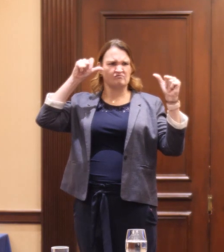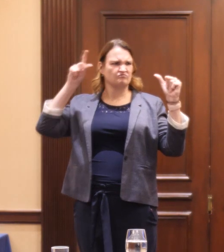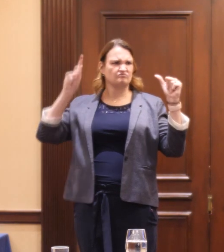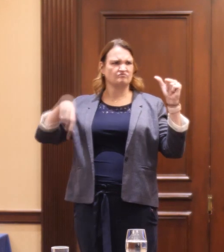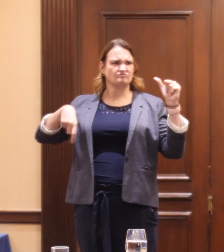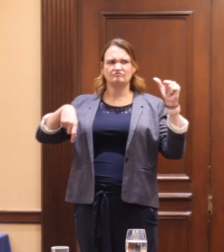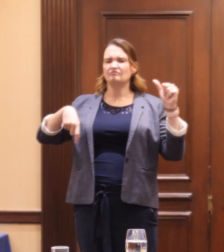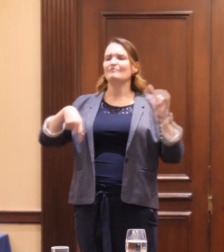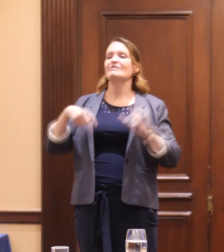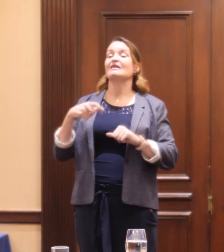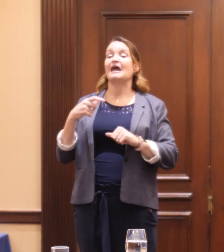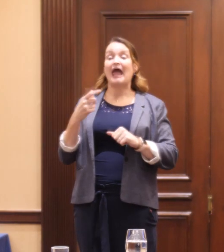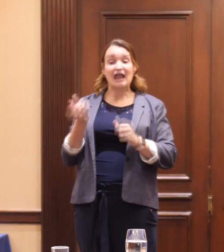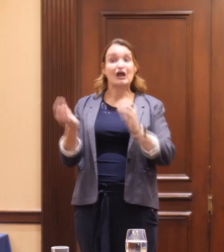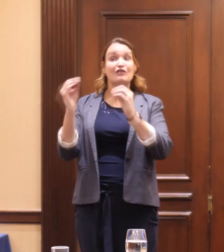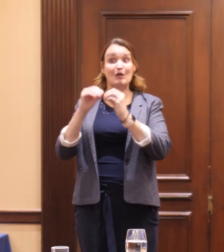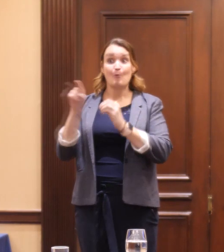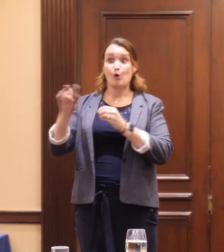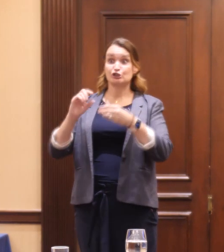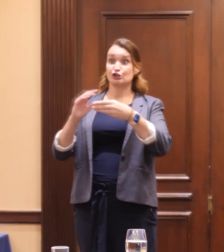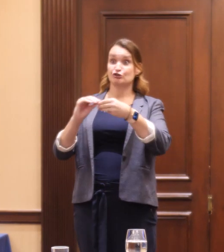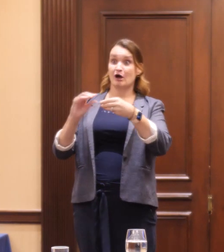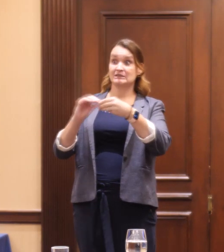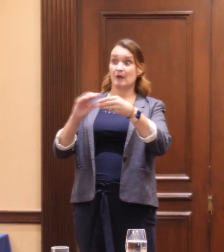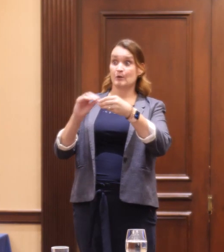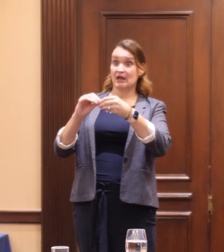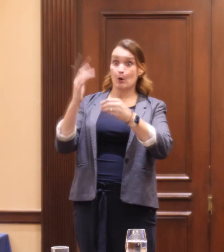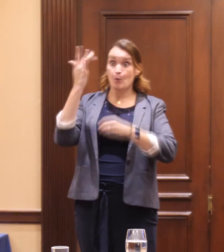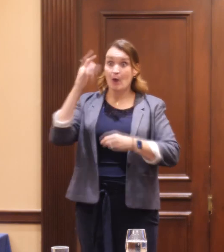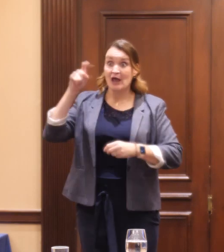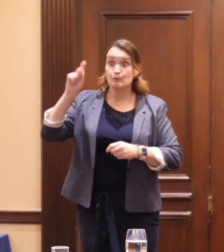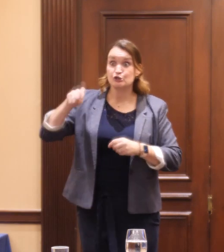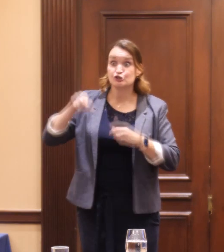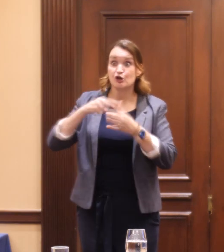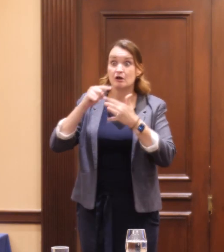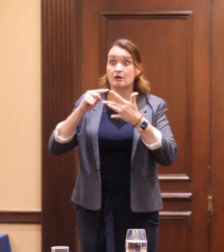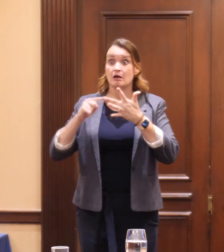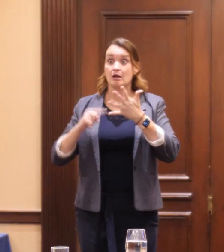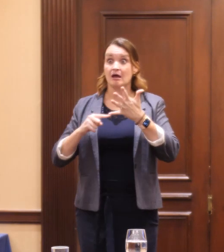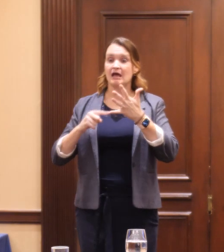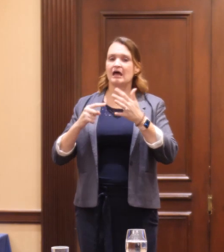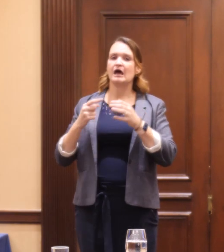the more she talked about it and why we should do it in terms of getting the ideas out there so